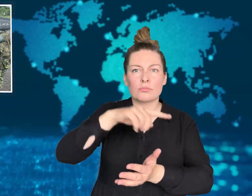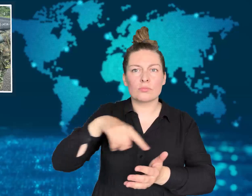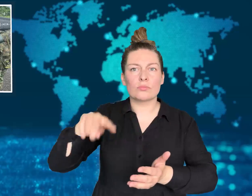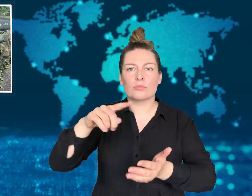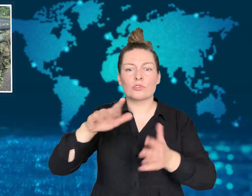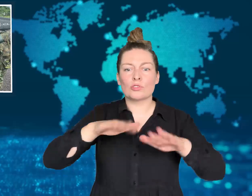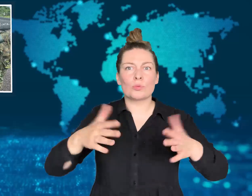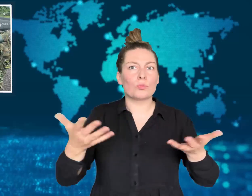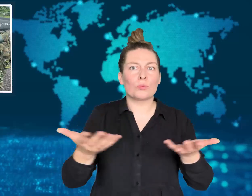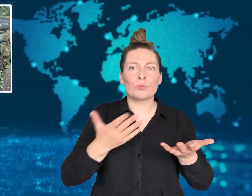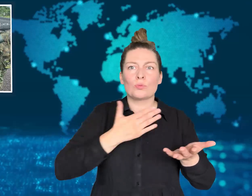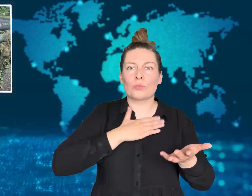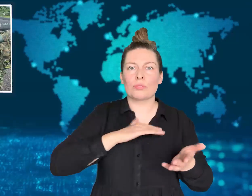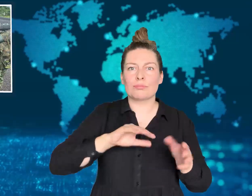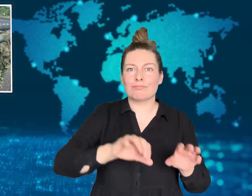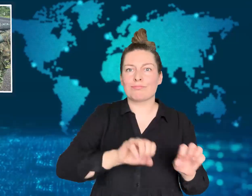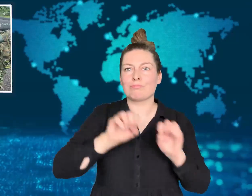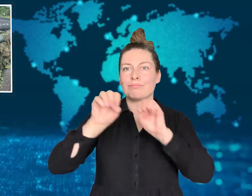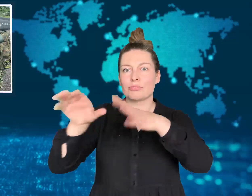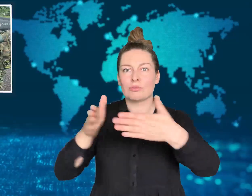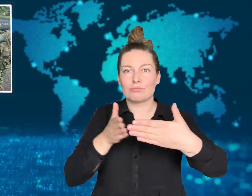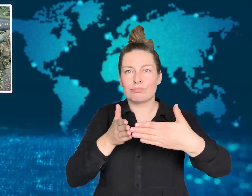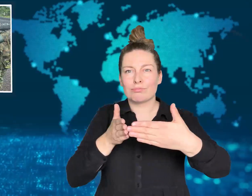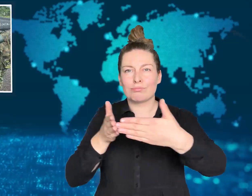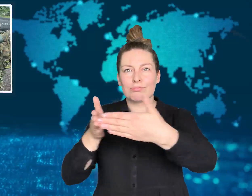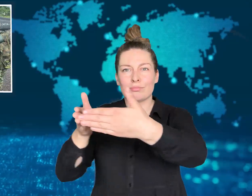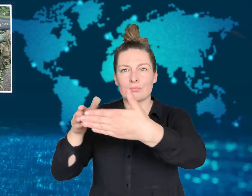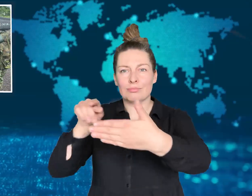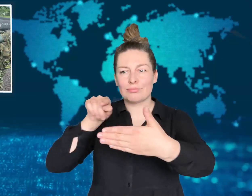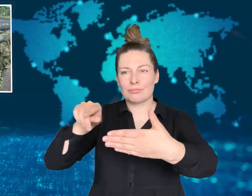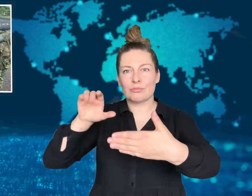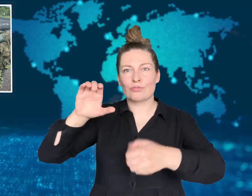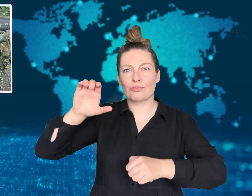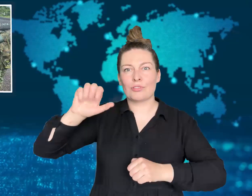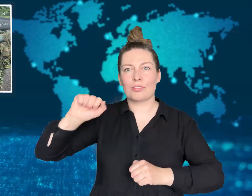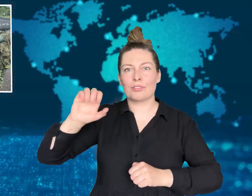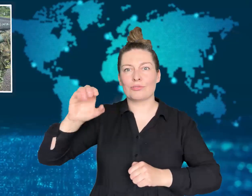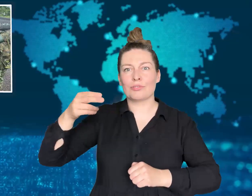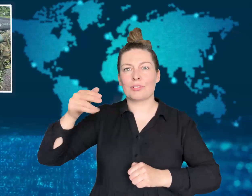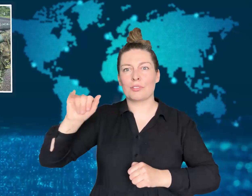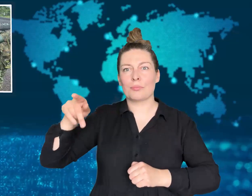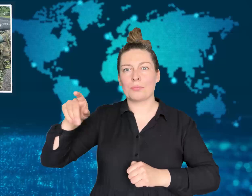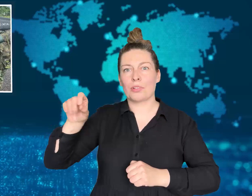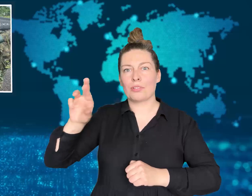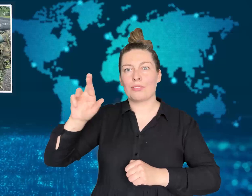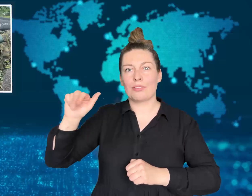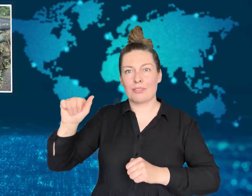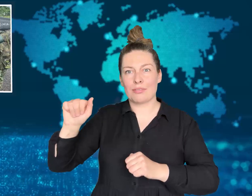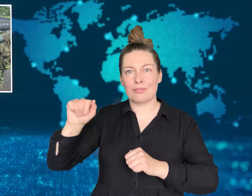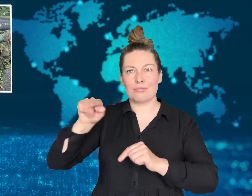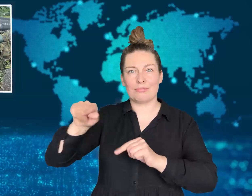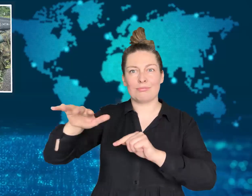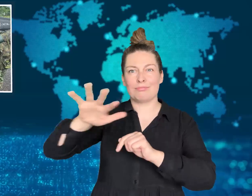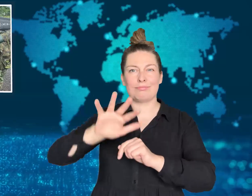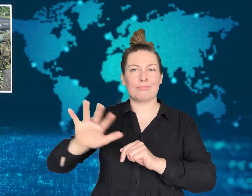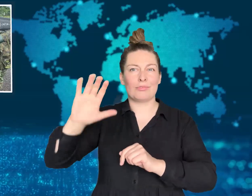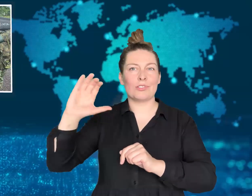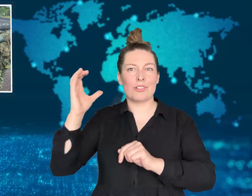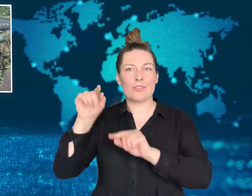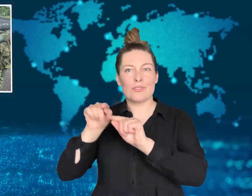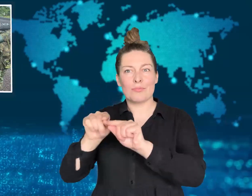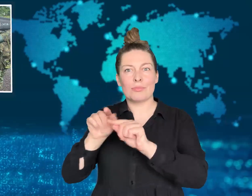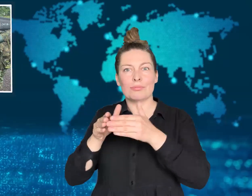He had heard the children would be taken by boat to Cachiporra, Colombia -